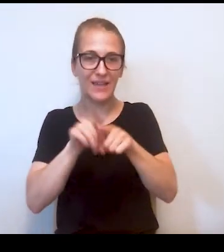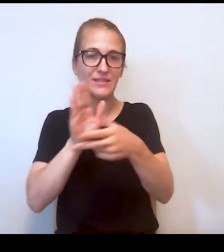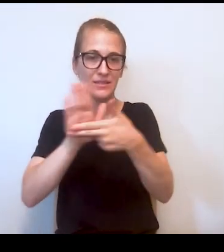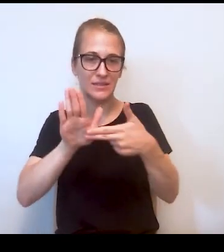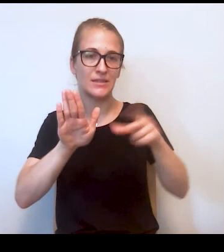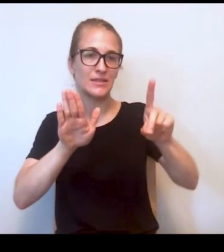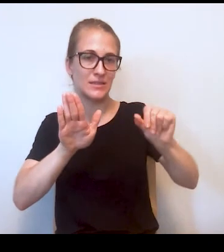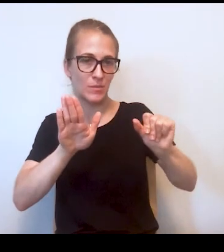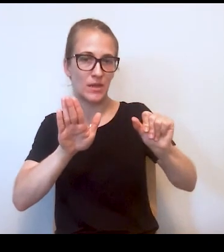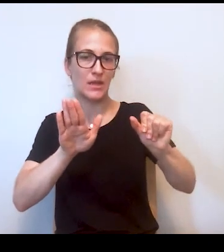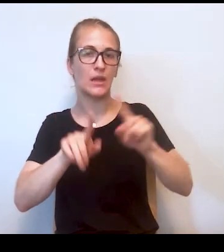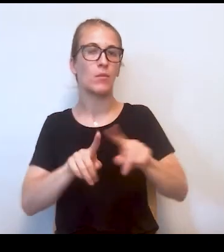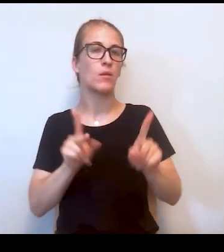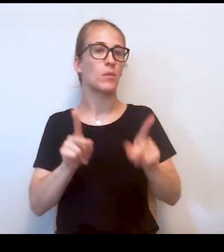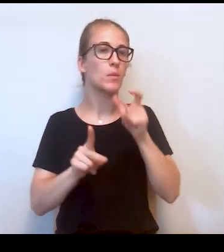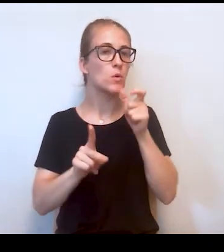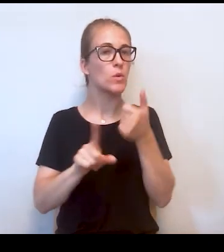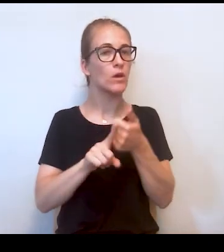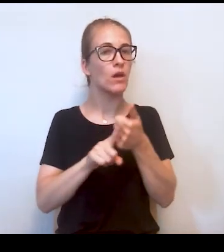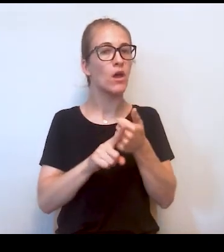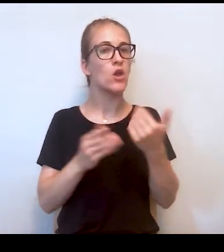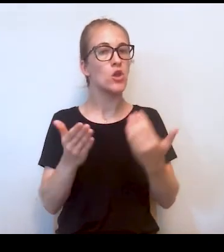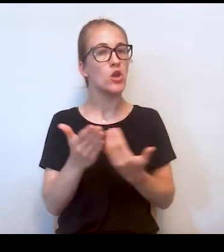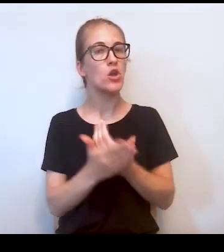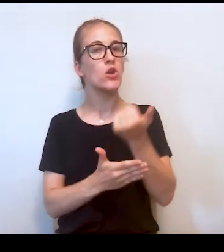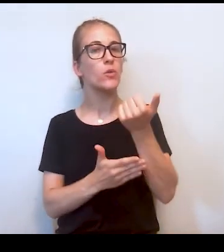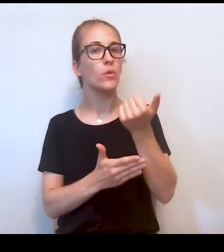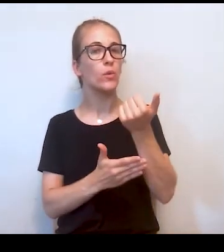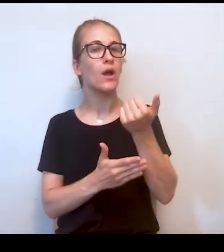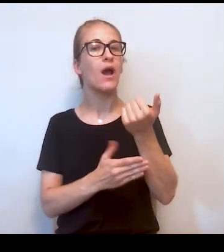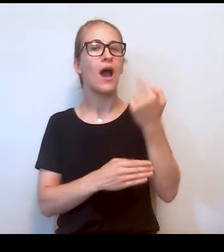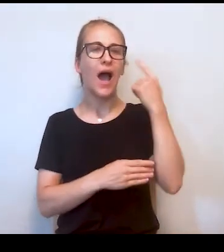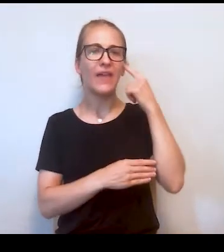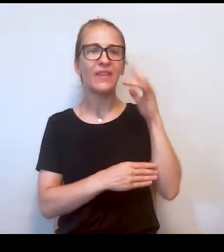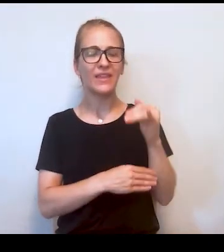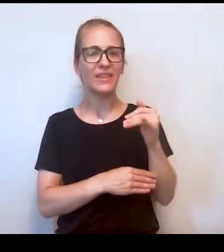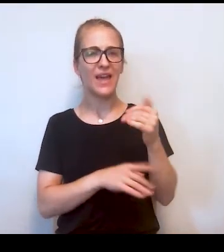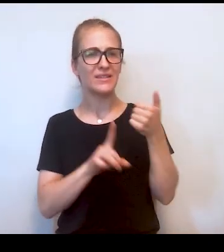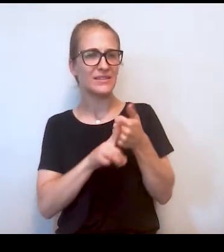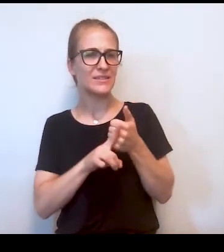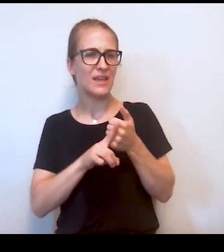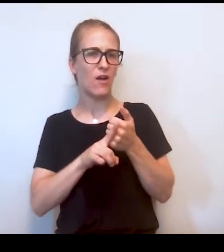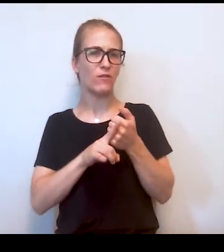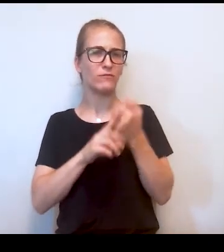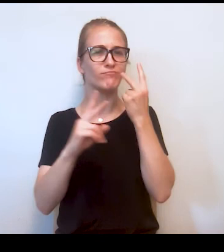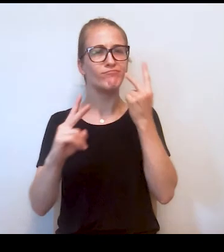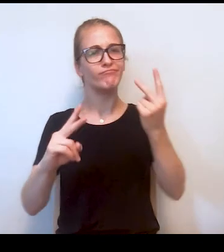is the first step, learning more. We're (chuckles) definitely gonna provide more resources through this.